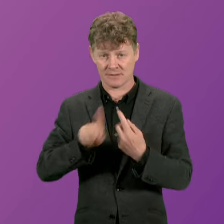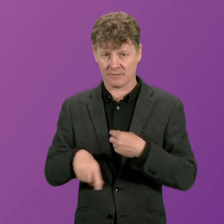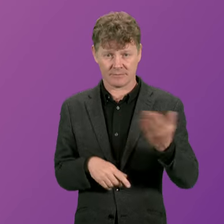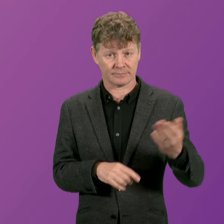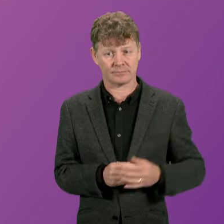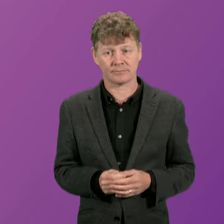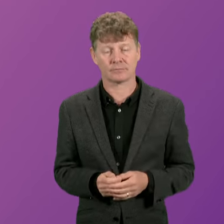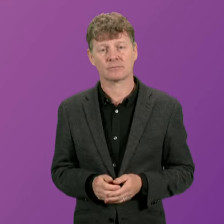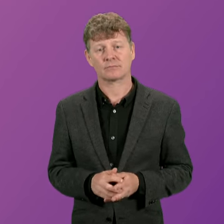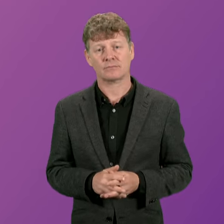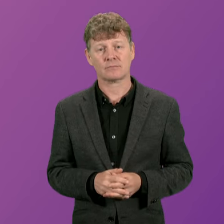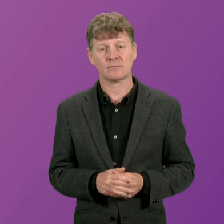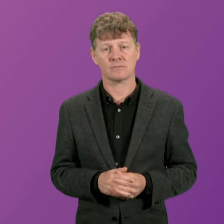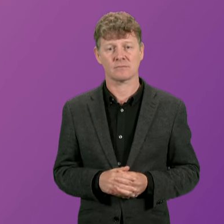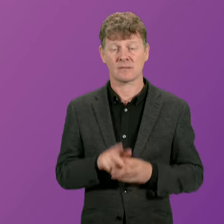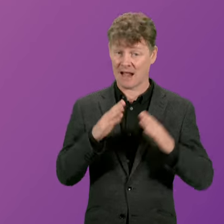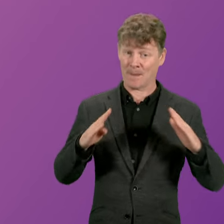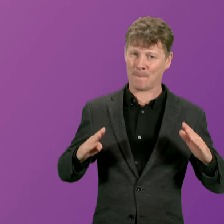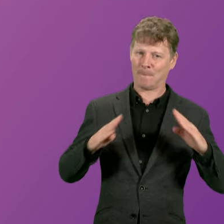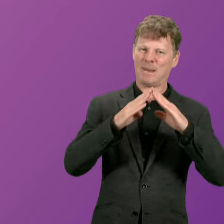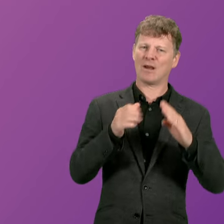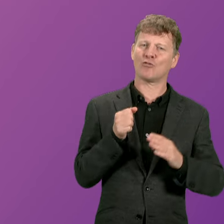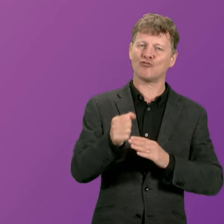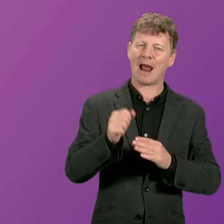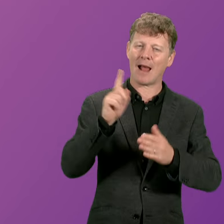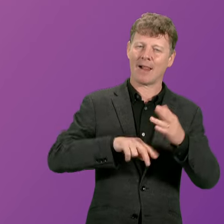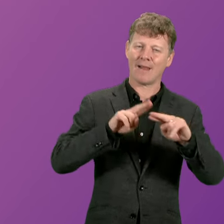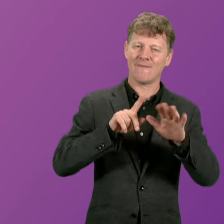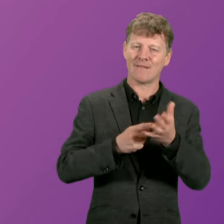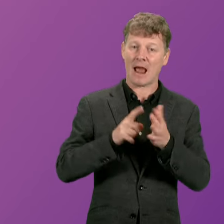I am delighted that the peak rail fares proposals have been able to be extended